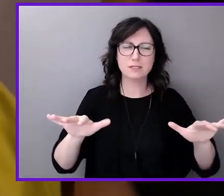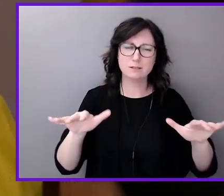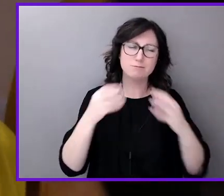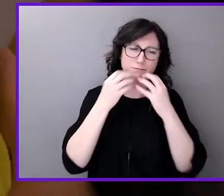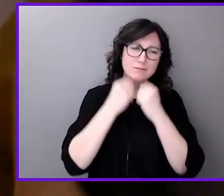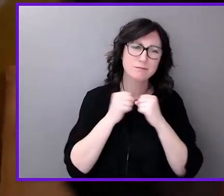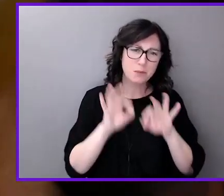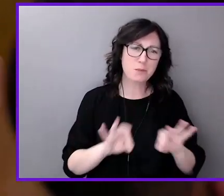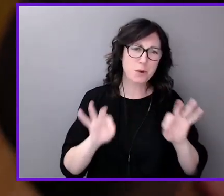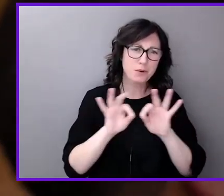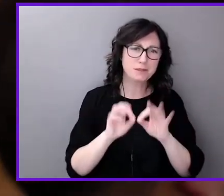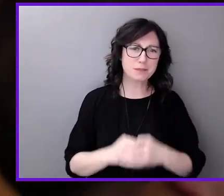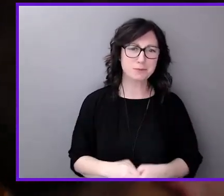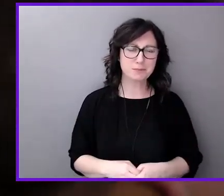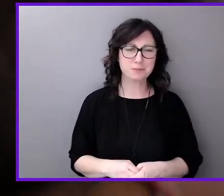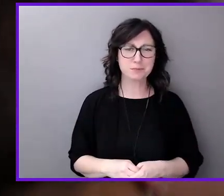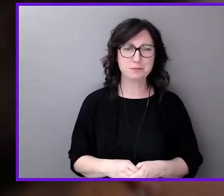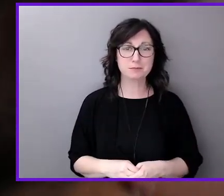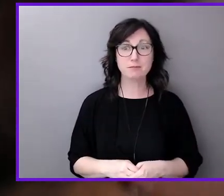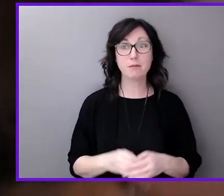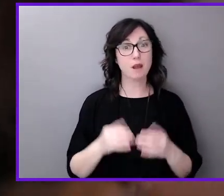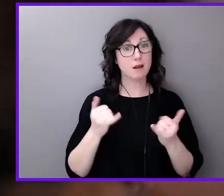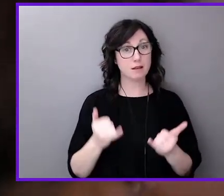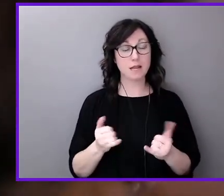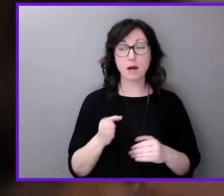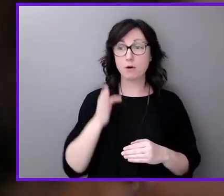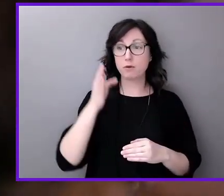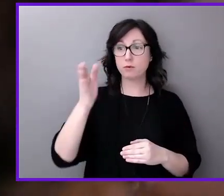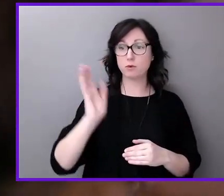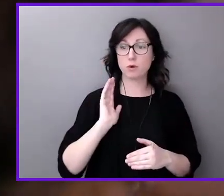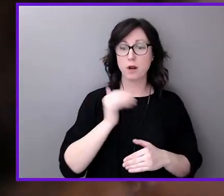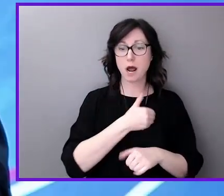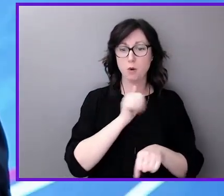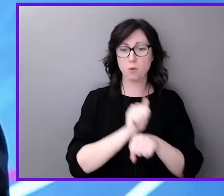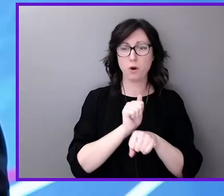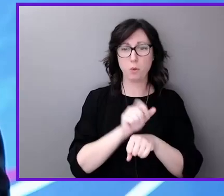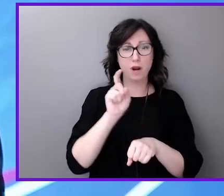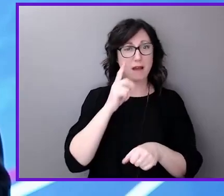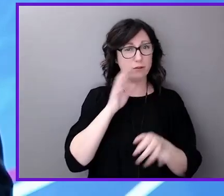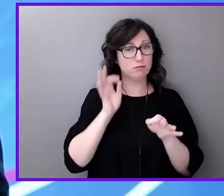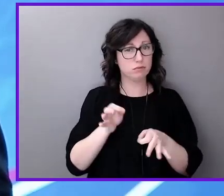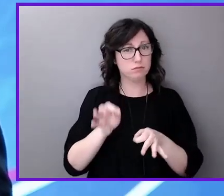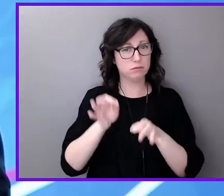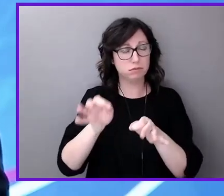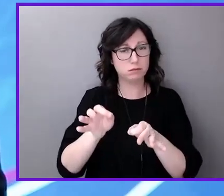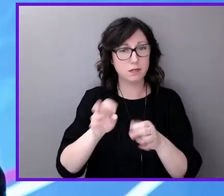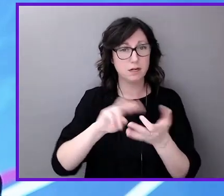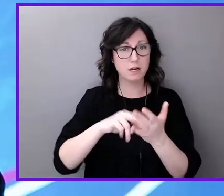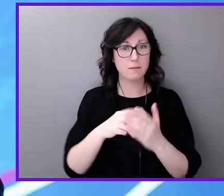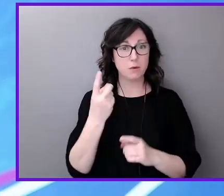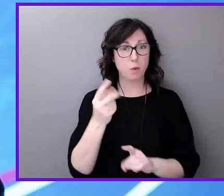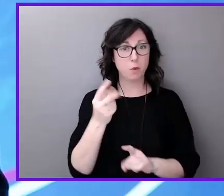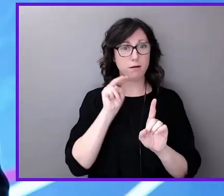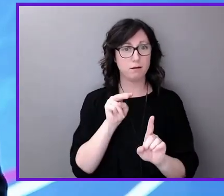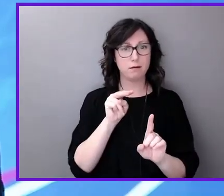Now, when we make any decisions about our work, we’re doing it with even more voices speaking up to make sure that we